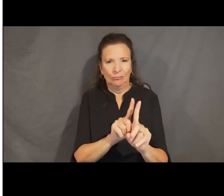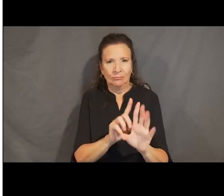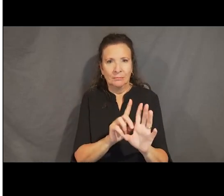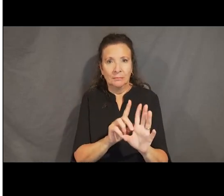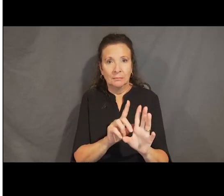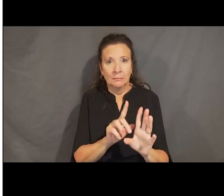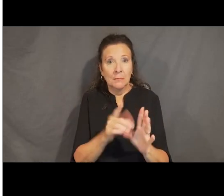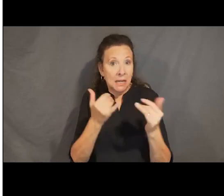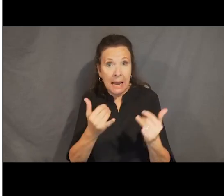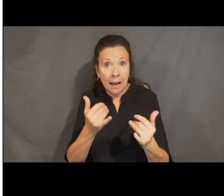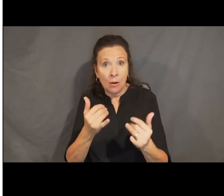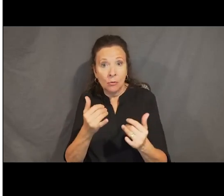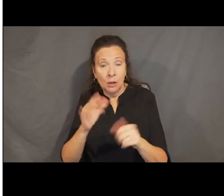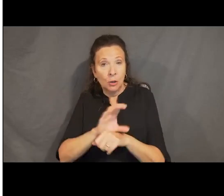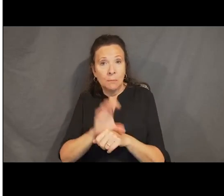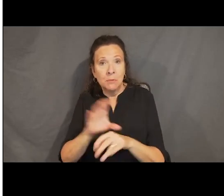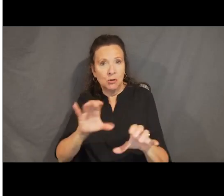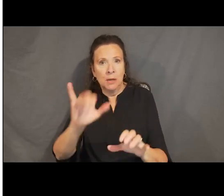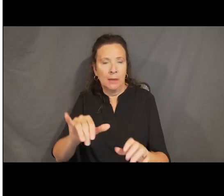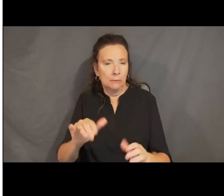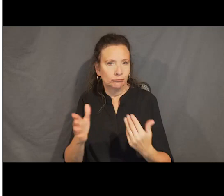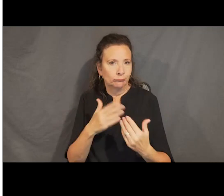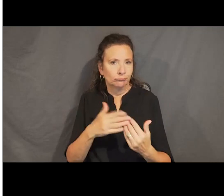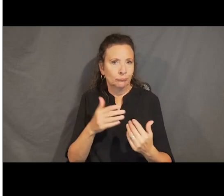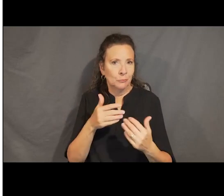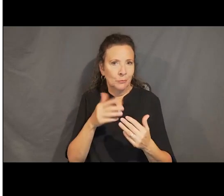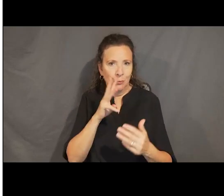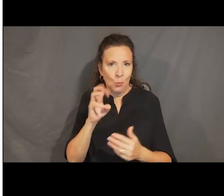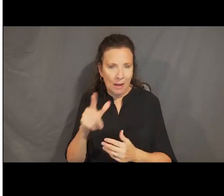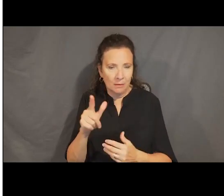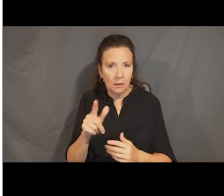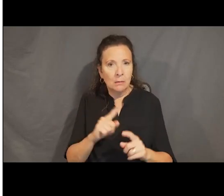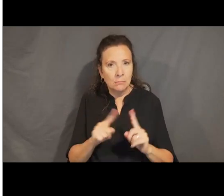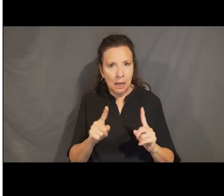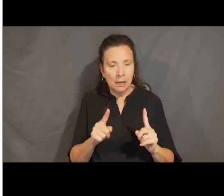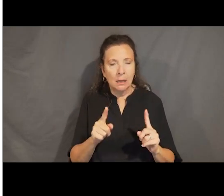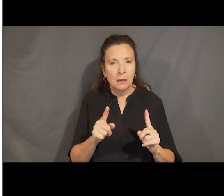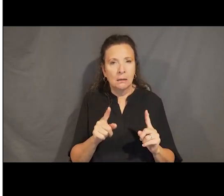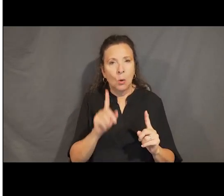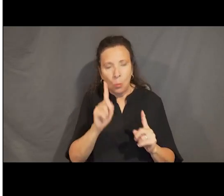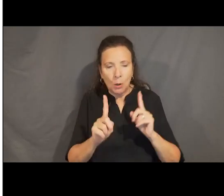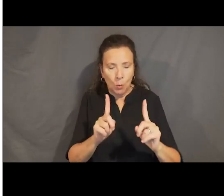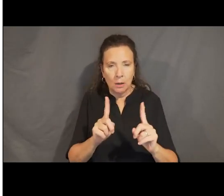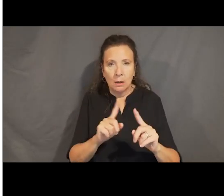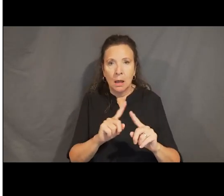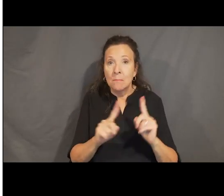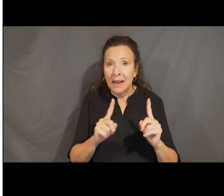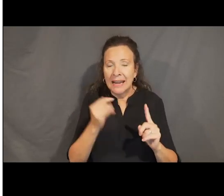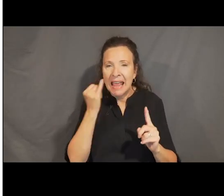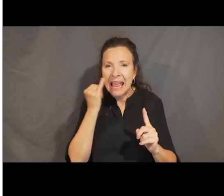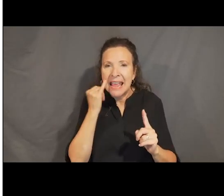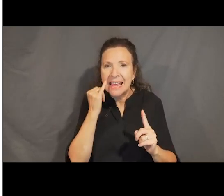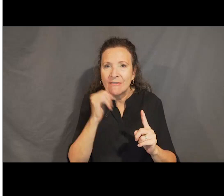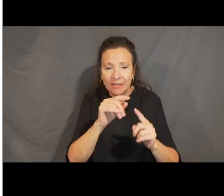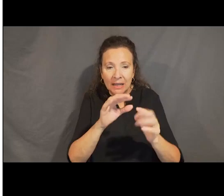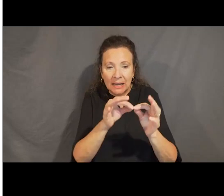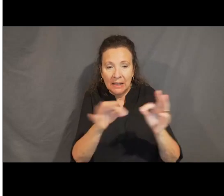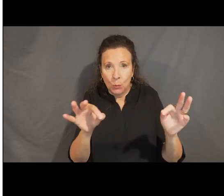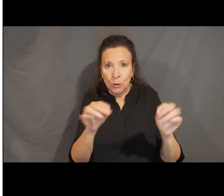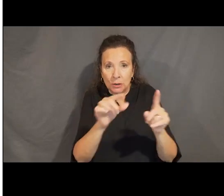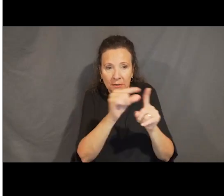us. But what about the complex ones? What about when you have gradient text? Like the rainbow of